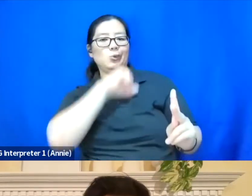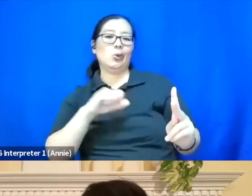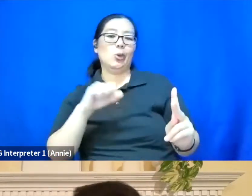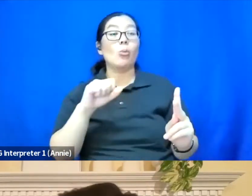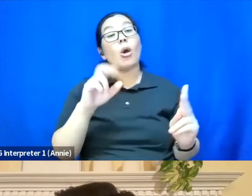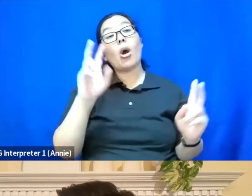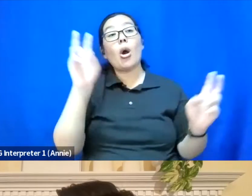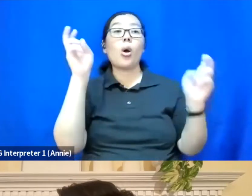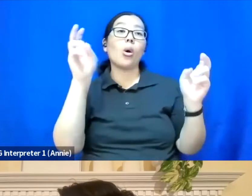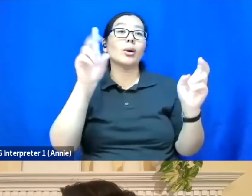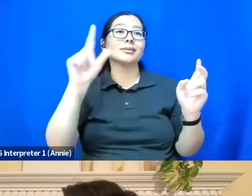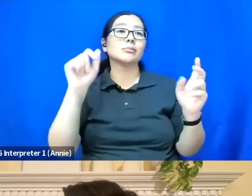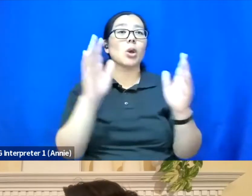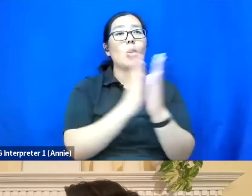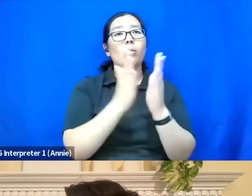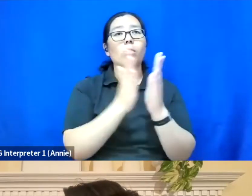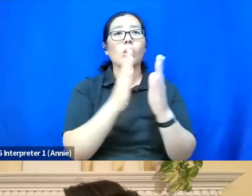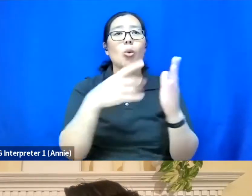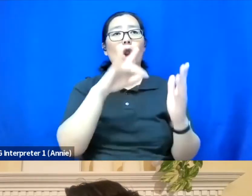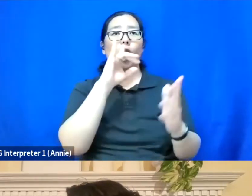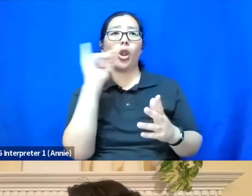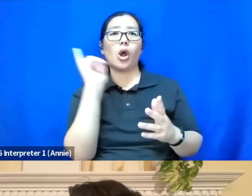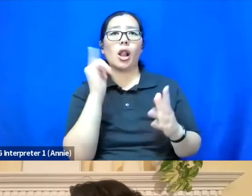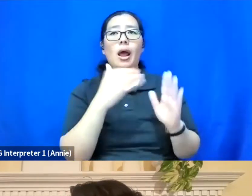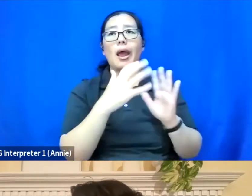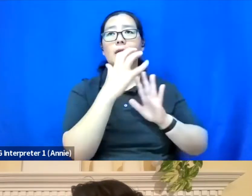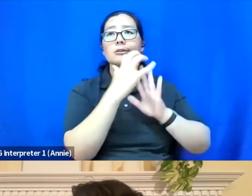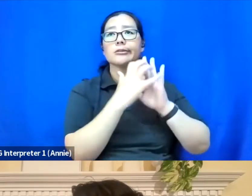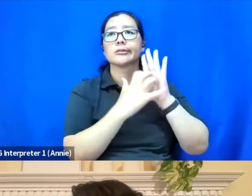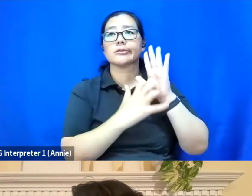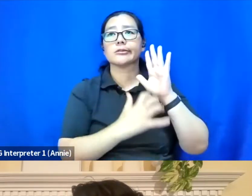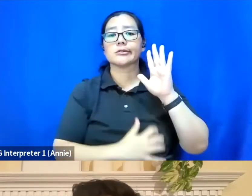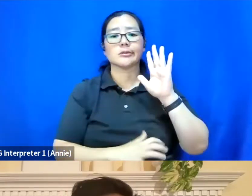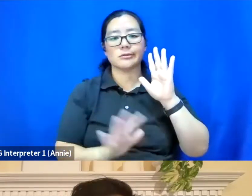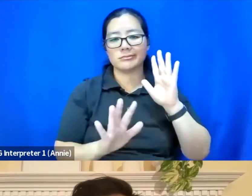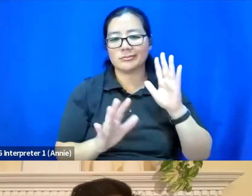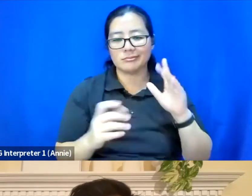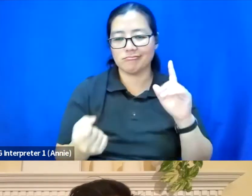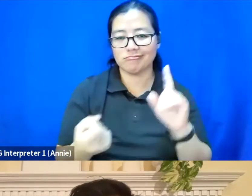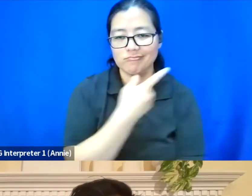as you were writing, and what -- what things you wanted to avoid, or what things you wanted to,